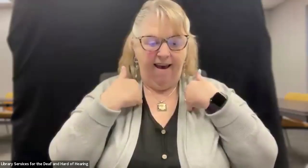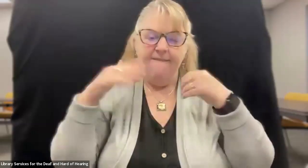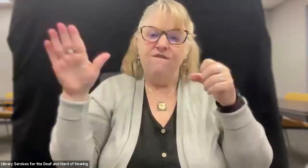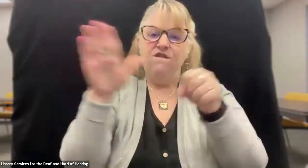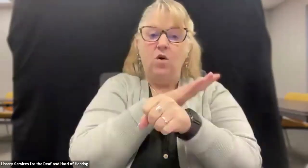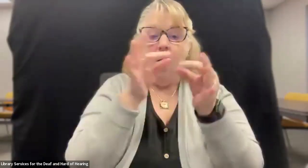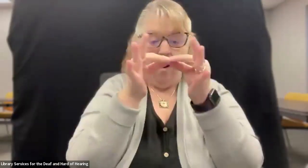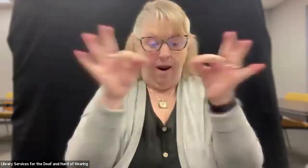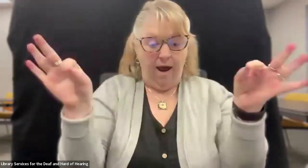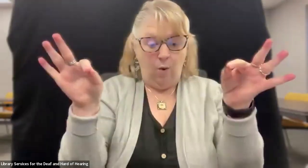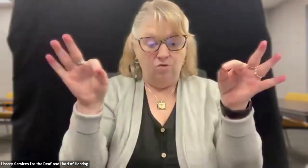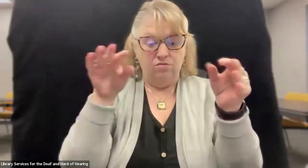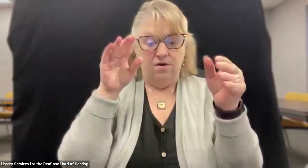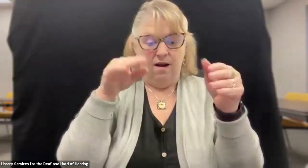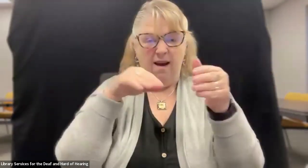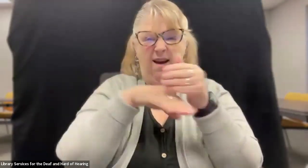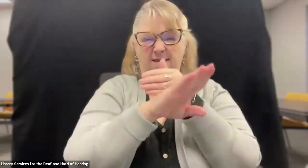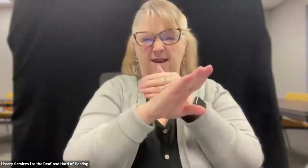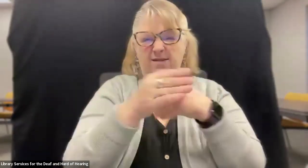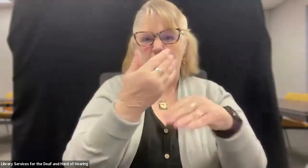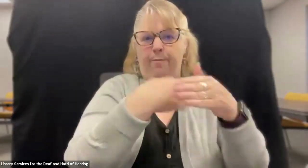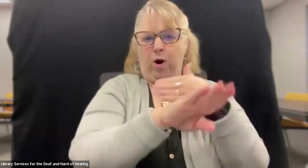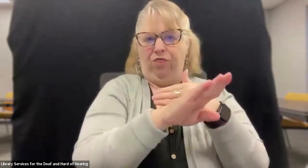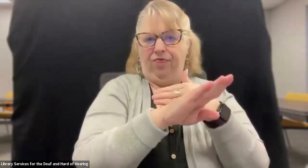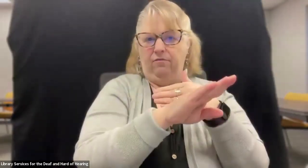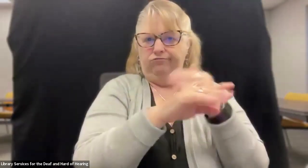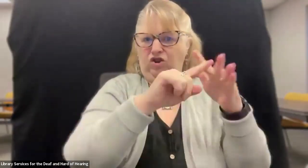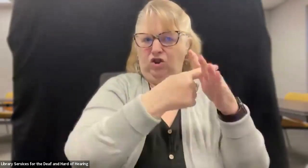So the point of the bill is to ensure that Deaf and hard of hearing children